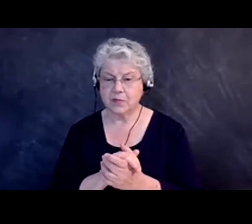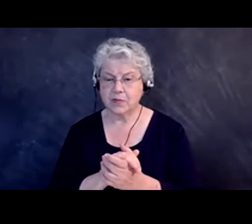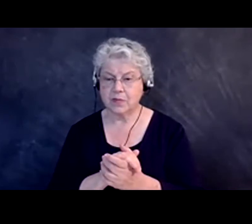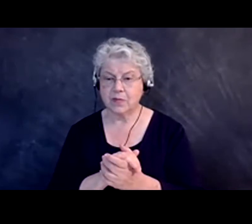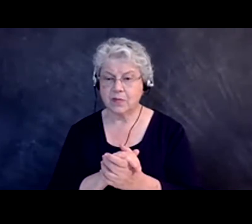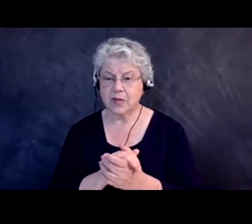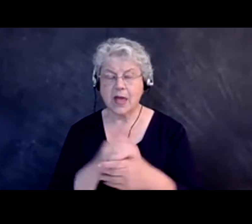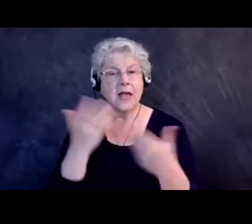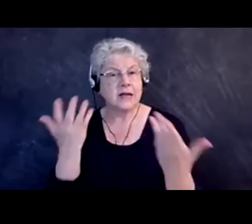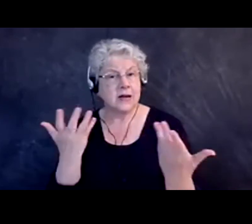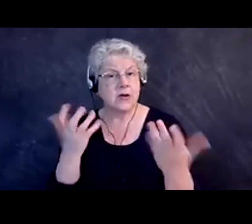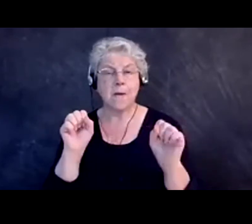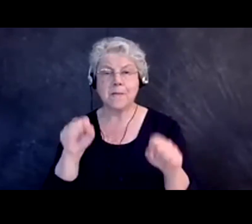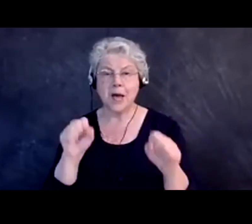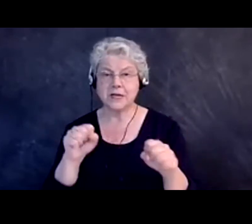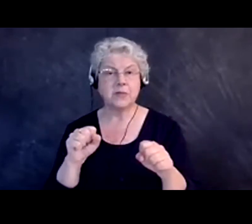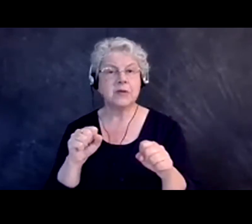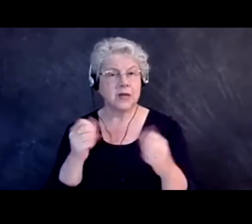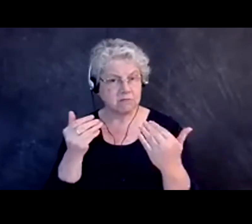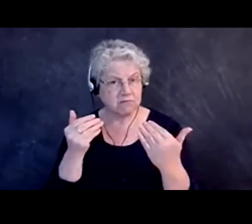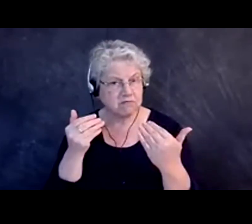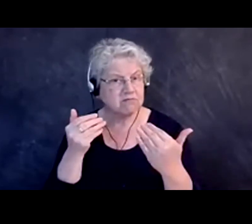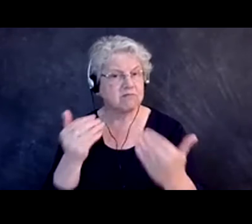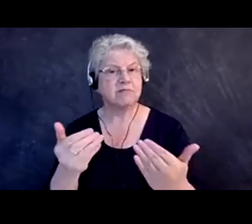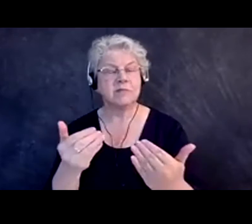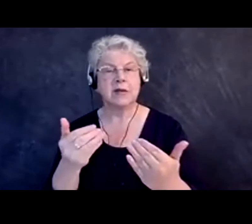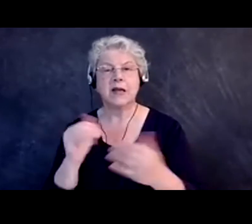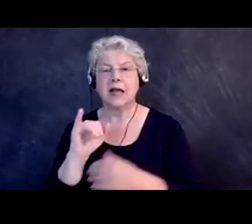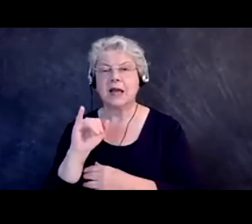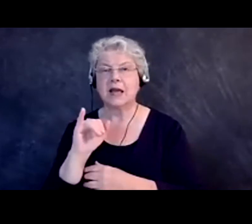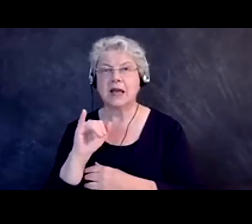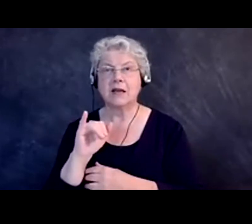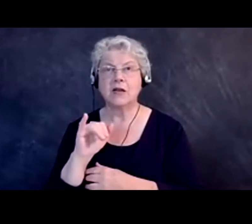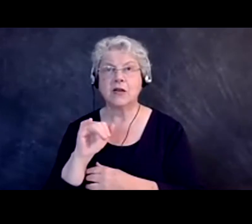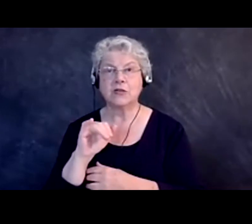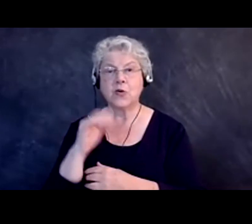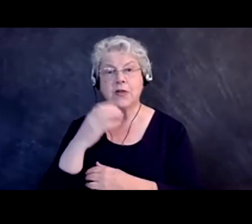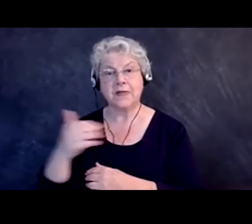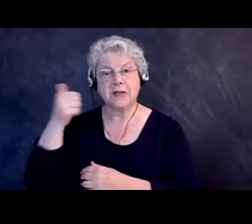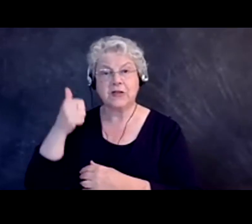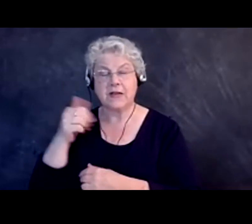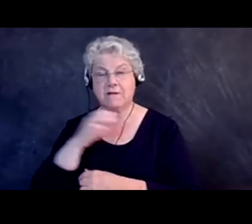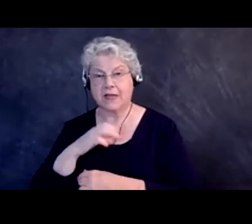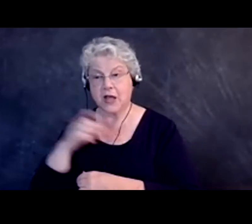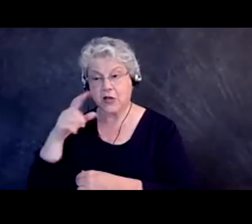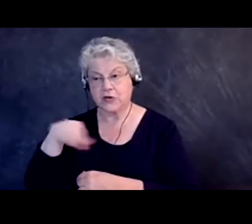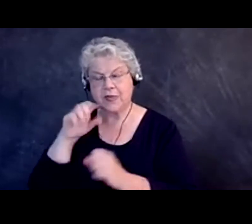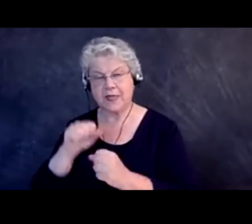possibly, implement. If, you know, so that chief and council can start to work towards,